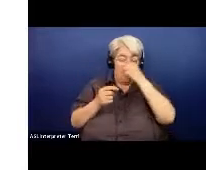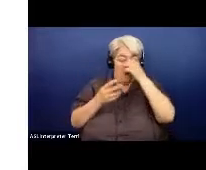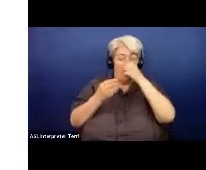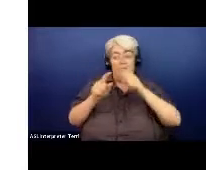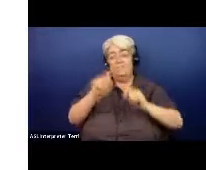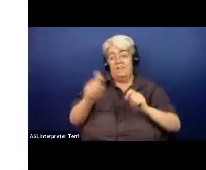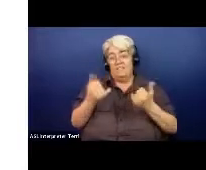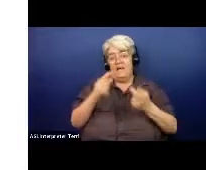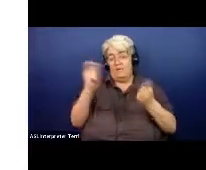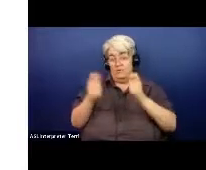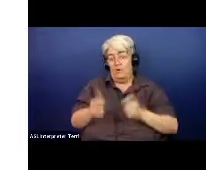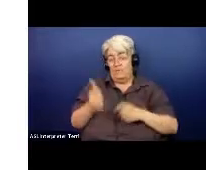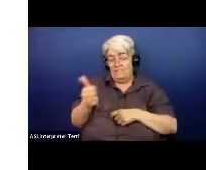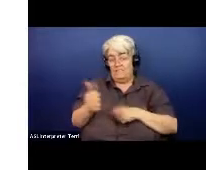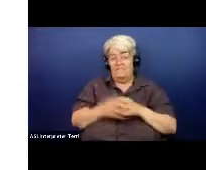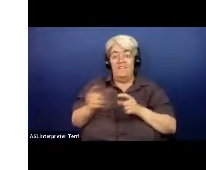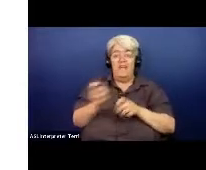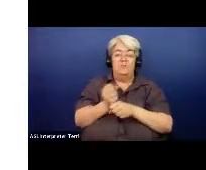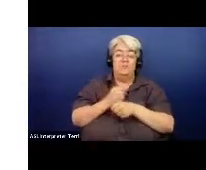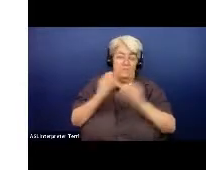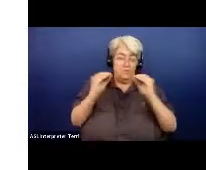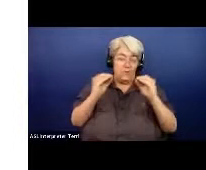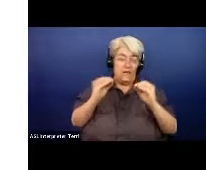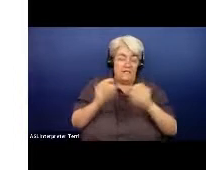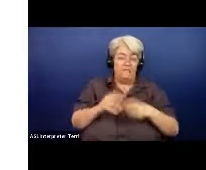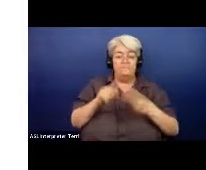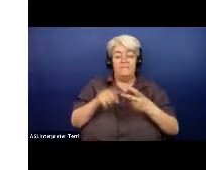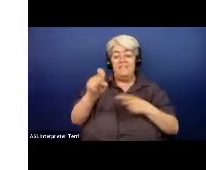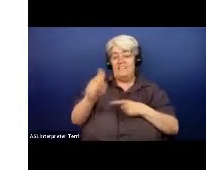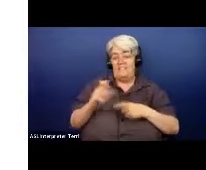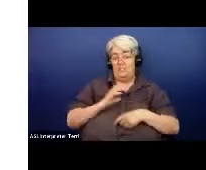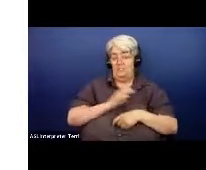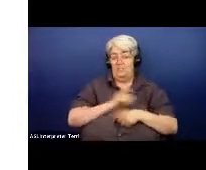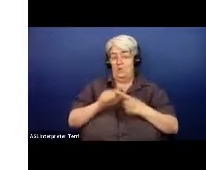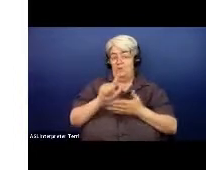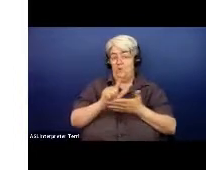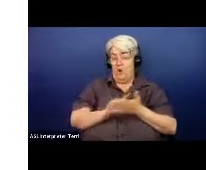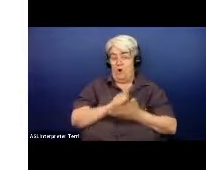itself and had to create the training, the Texas commission on law enforcement gave the